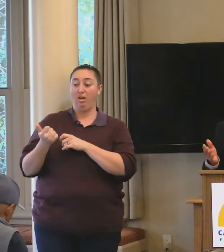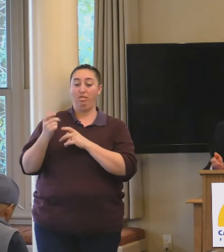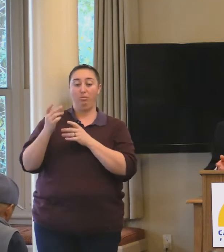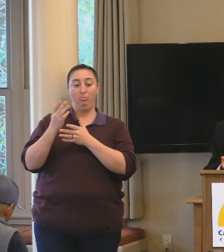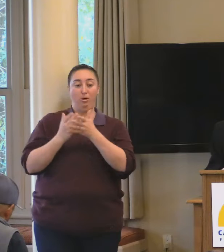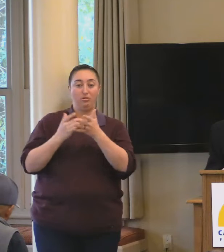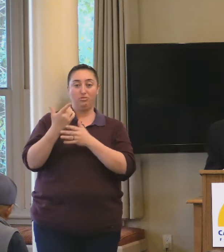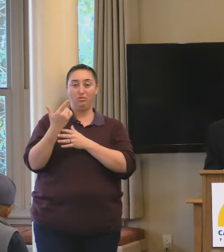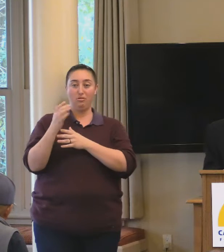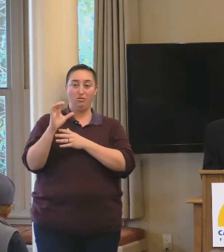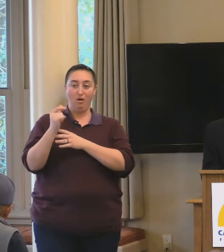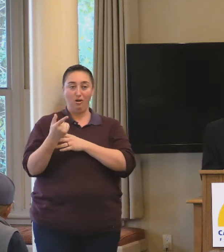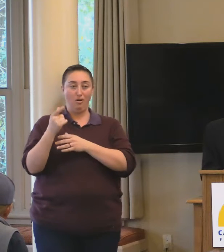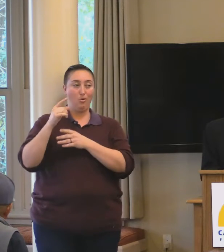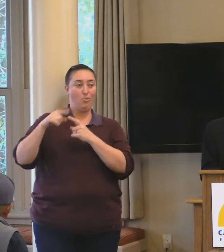my job is to take the work of the other